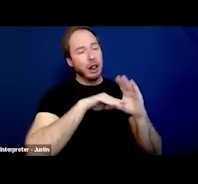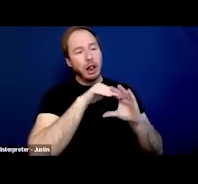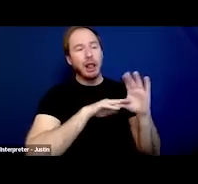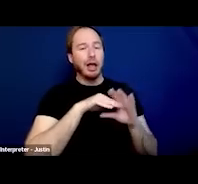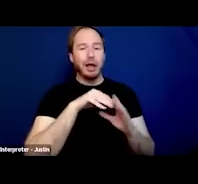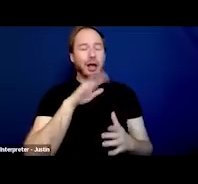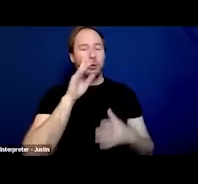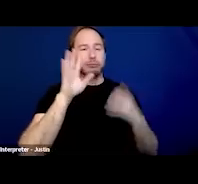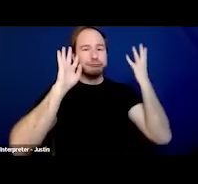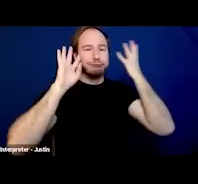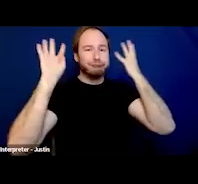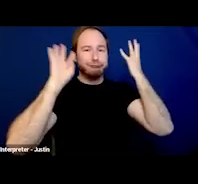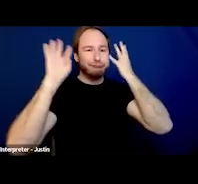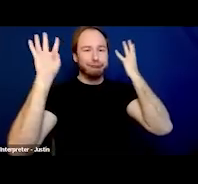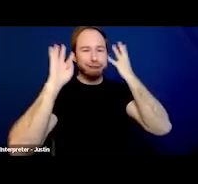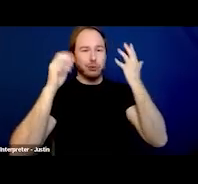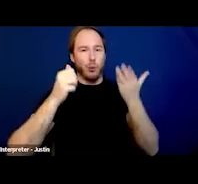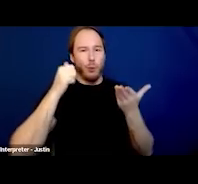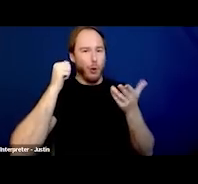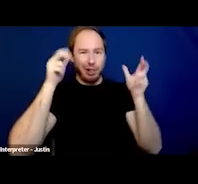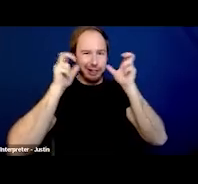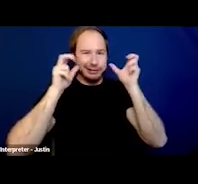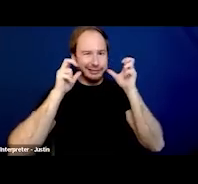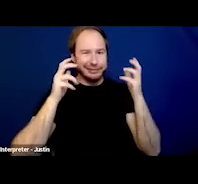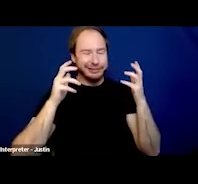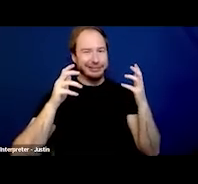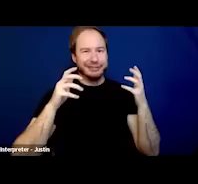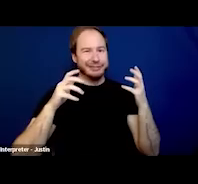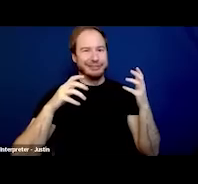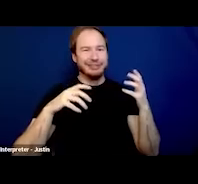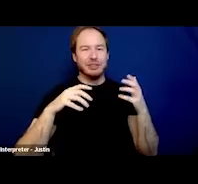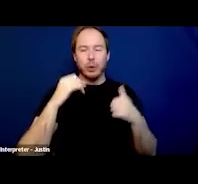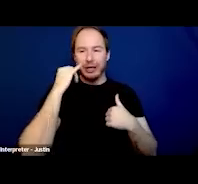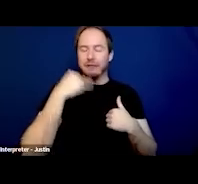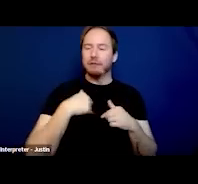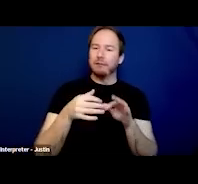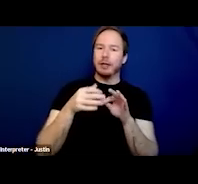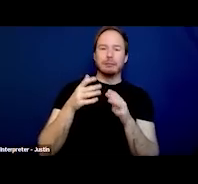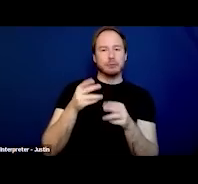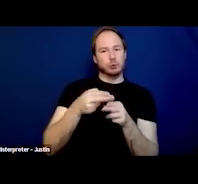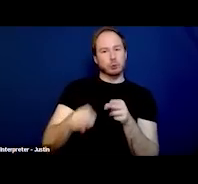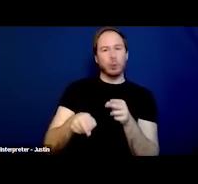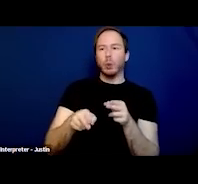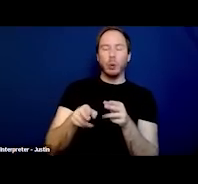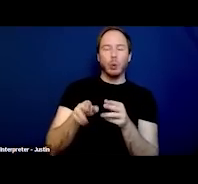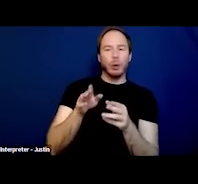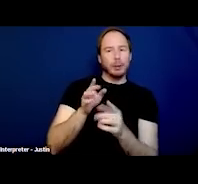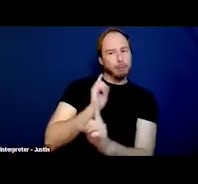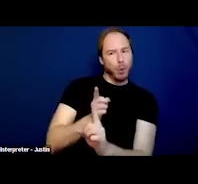They're not going to be able to process these big words. So just short, sweet, to the point is the best way to approach that conversation.